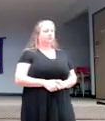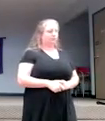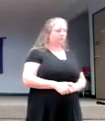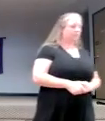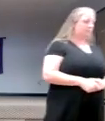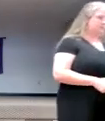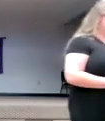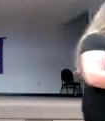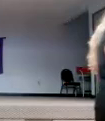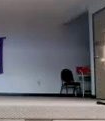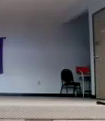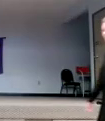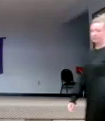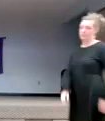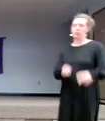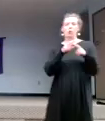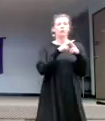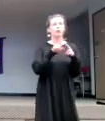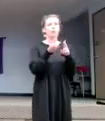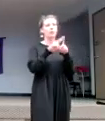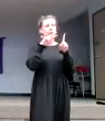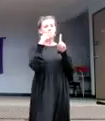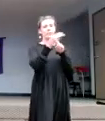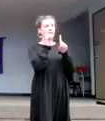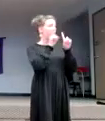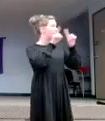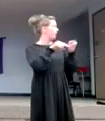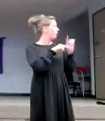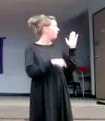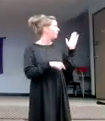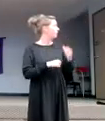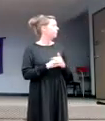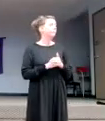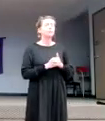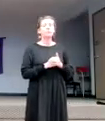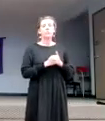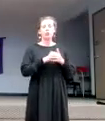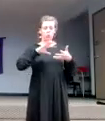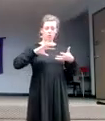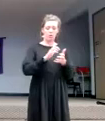So here's a quick little side view that I wanted to show with you. The grinder pump itself is